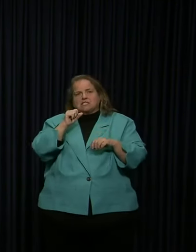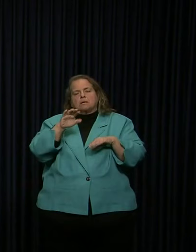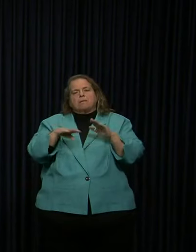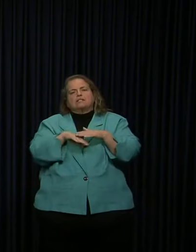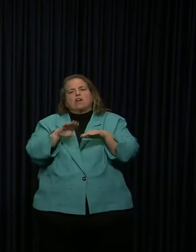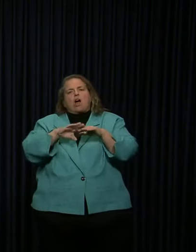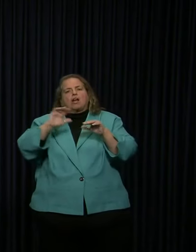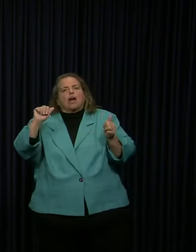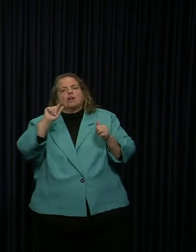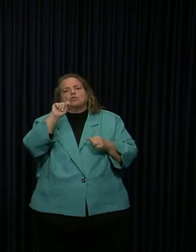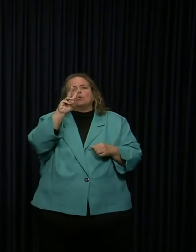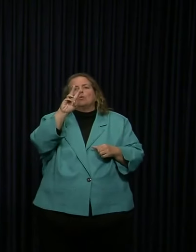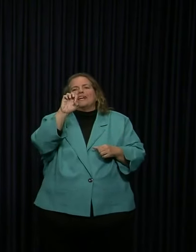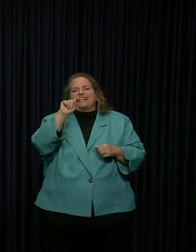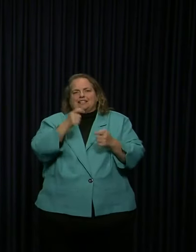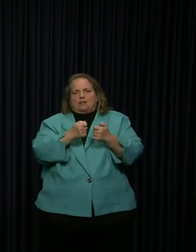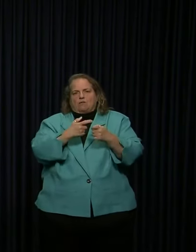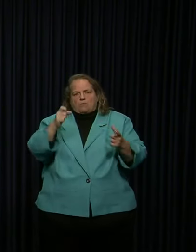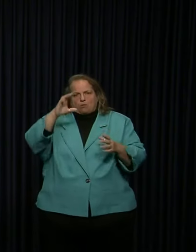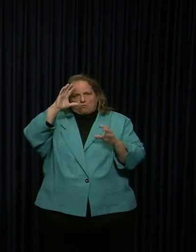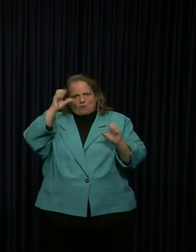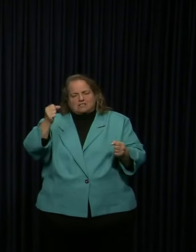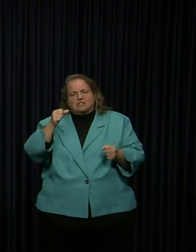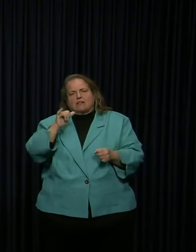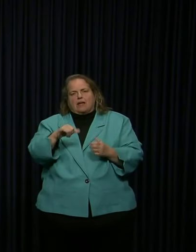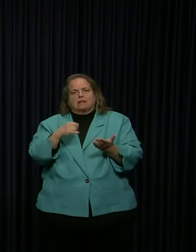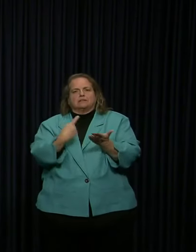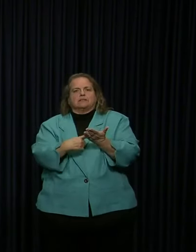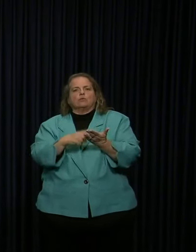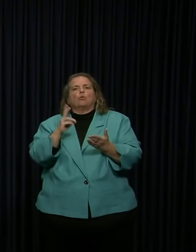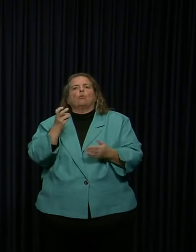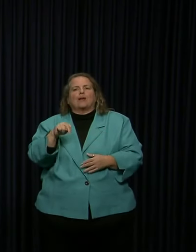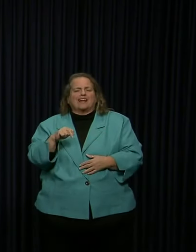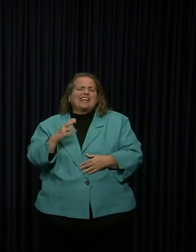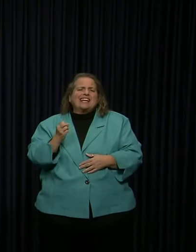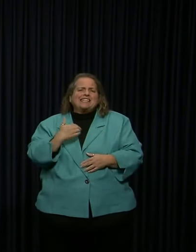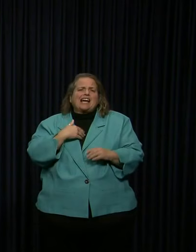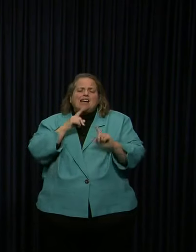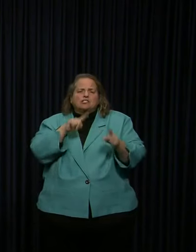AND I CAN UNDERSTAND THAT.